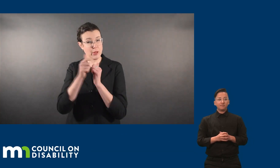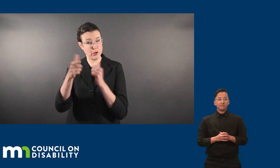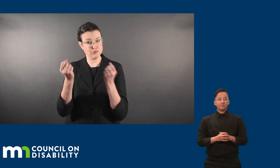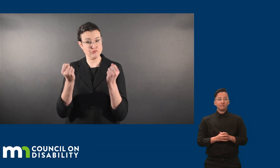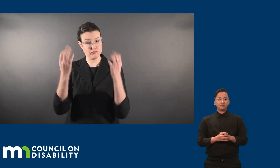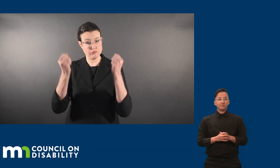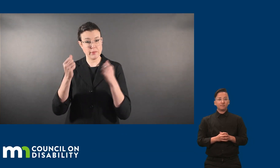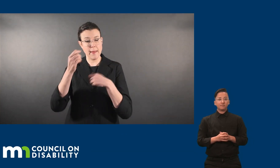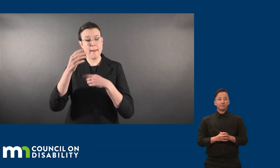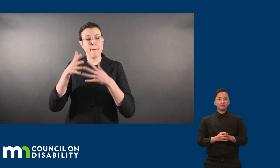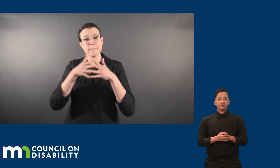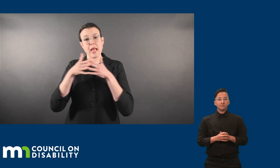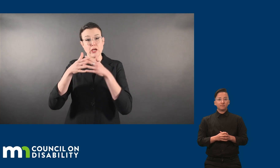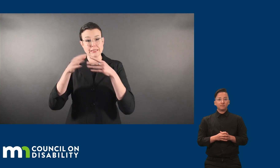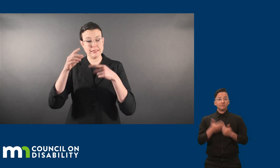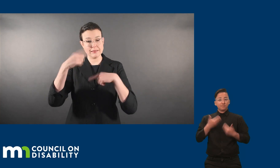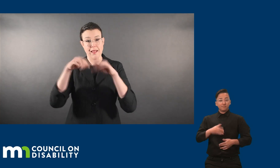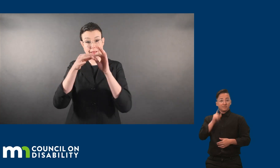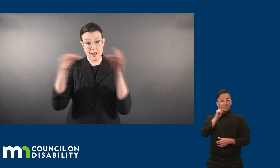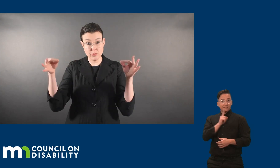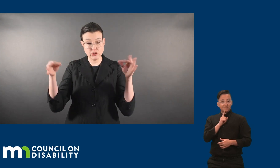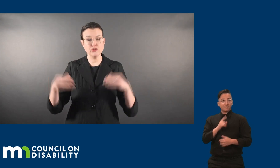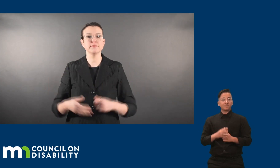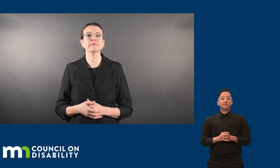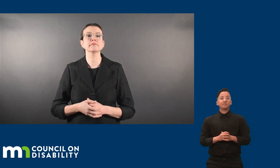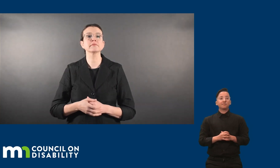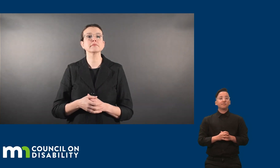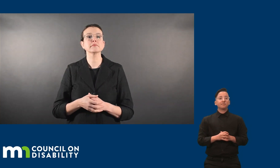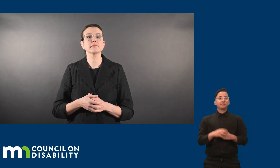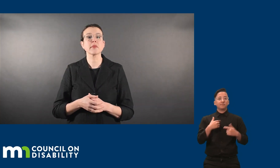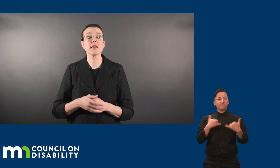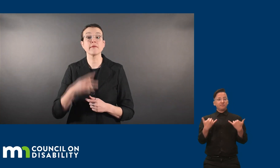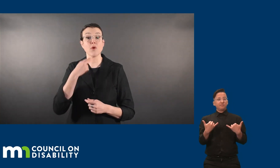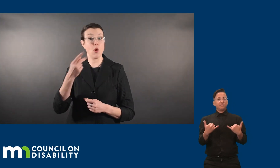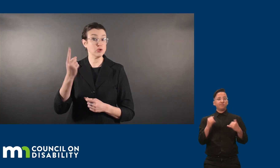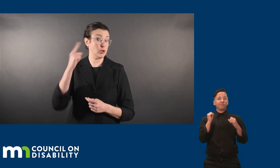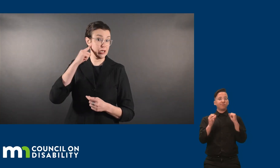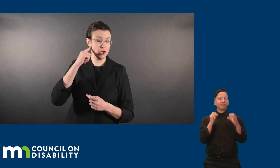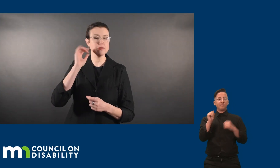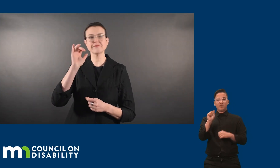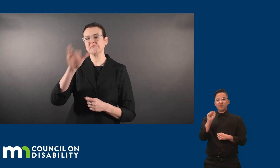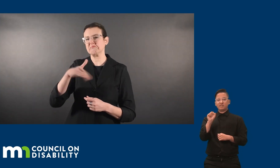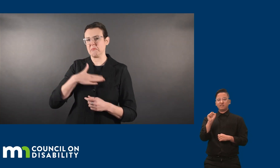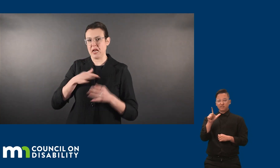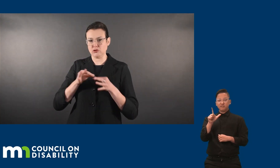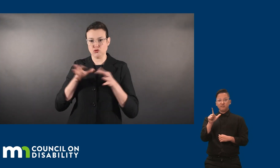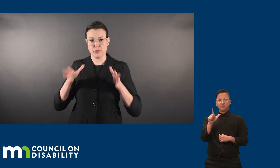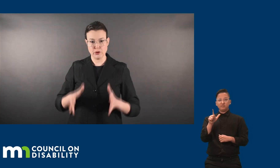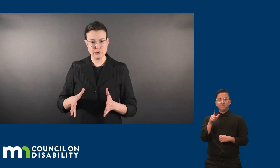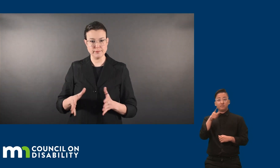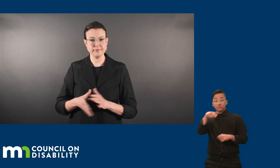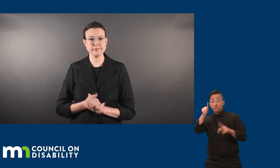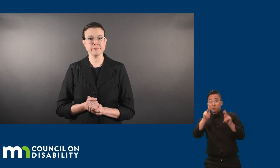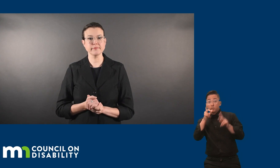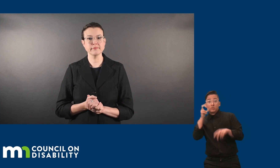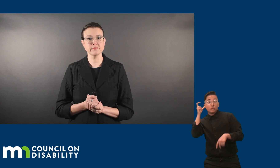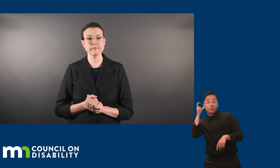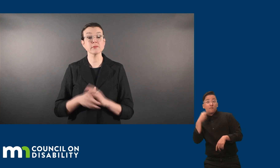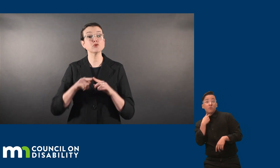and I'm communicating with you in American Sign Language. The voice you hear is that of an interpreter.